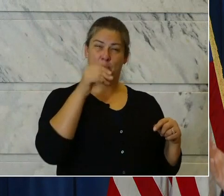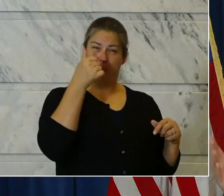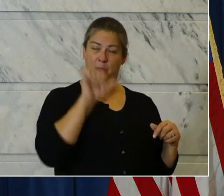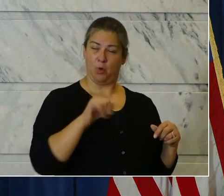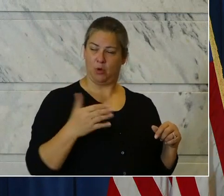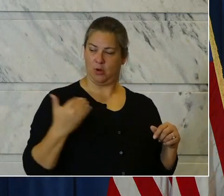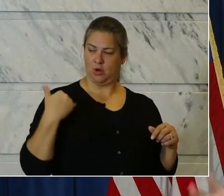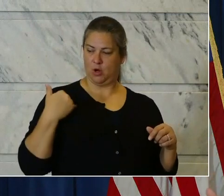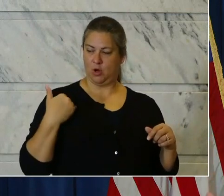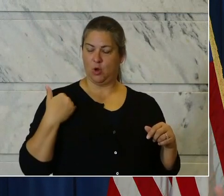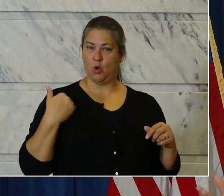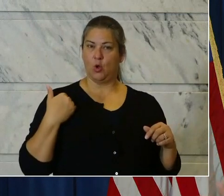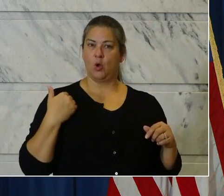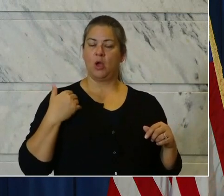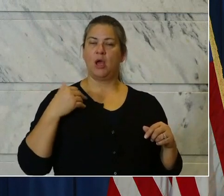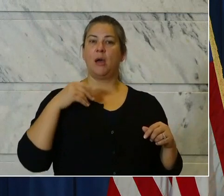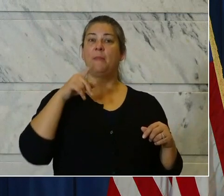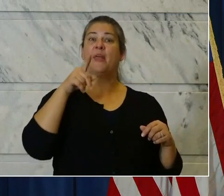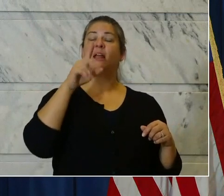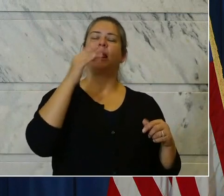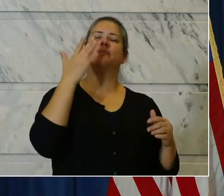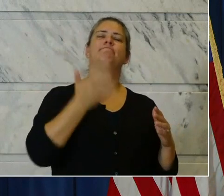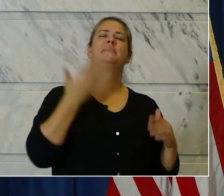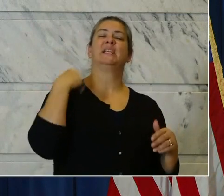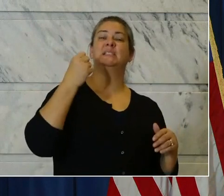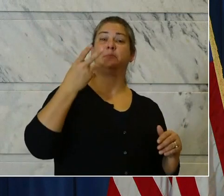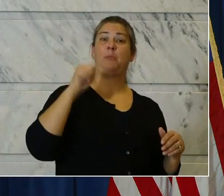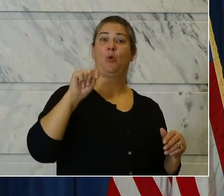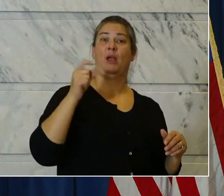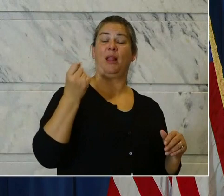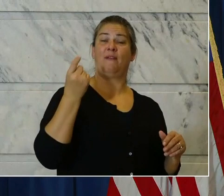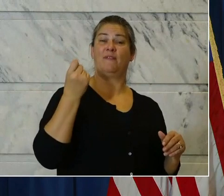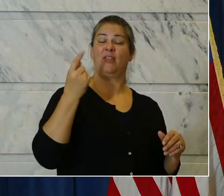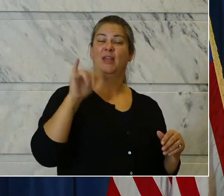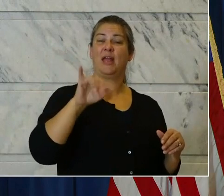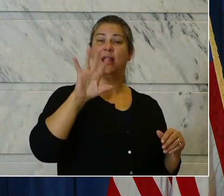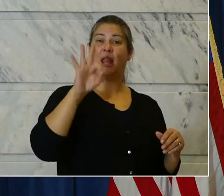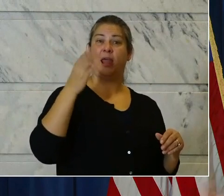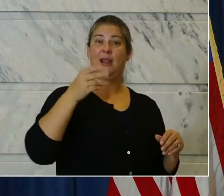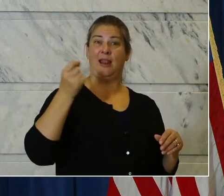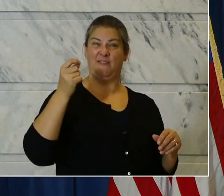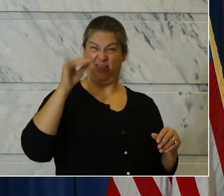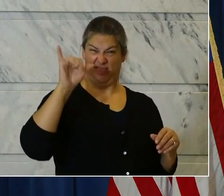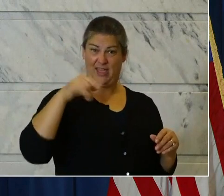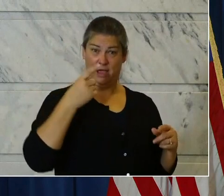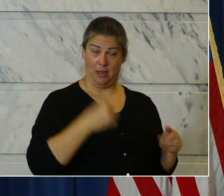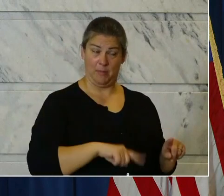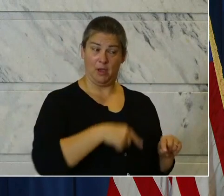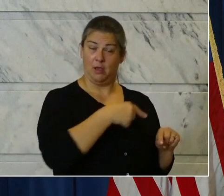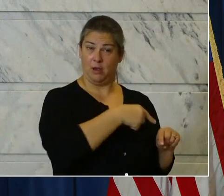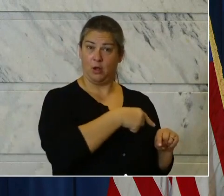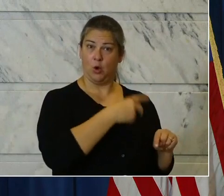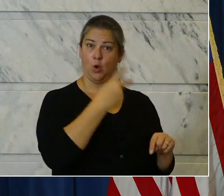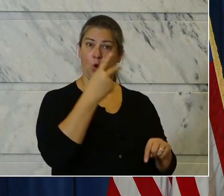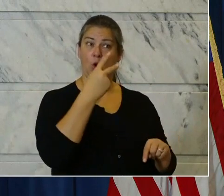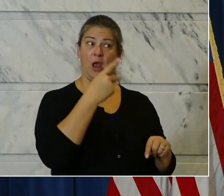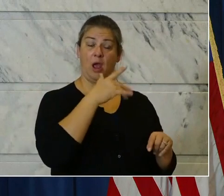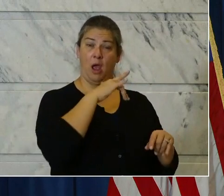AFTER SEPTEMBER ELEVENTH. IN REMEMBERS THAT REMEMBER HOW QUIET IT WAS FOR TWO DAYS THERE WERE NO AIRPLANES IN THE SKY